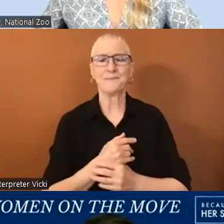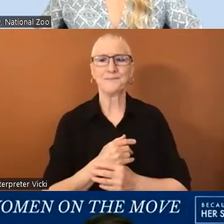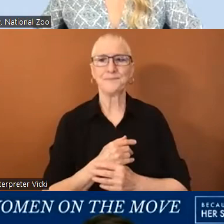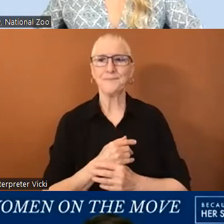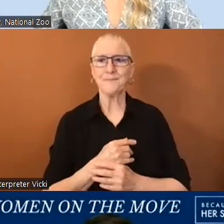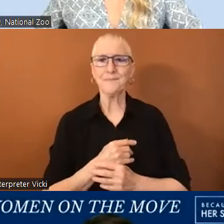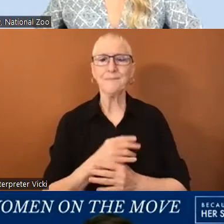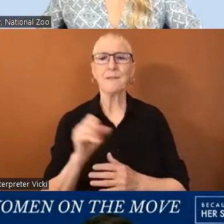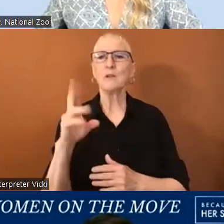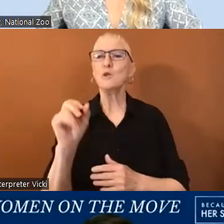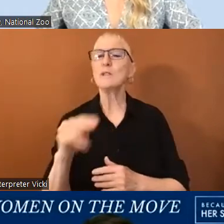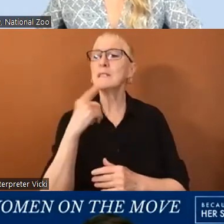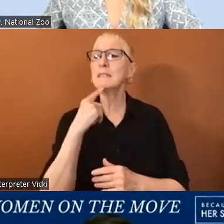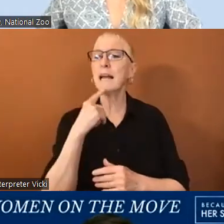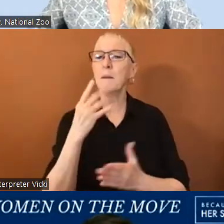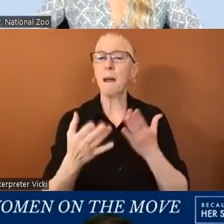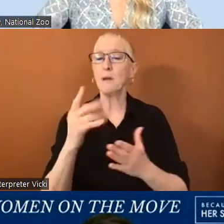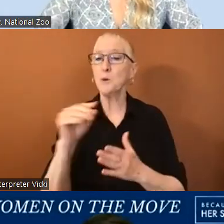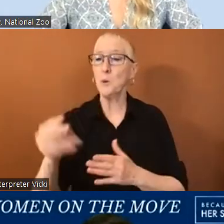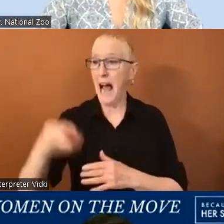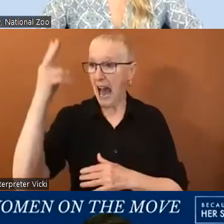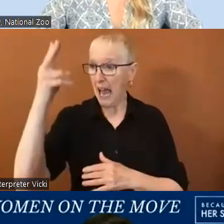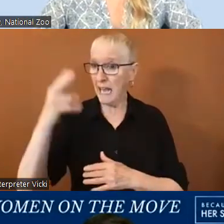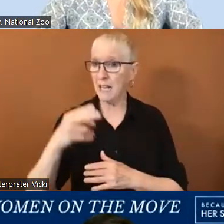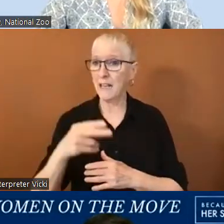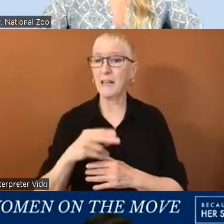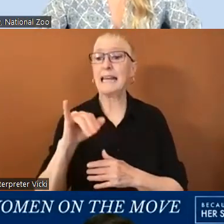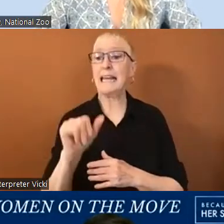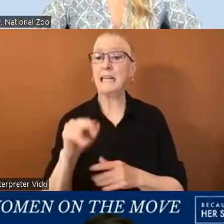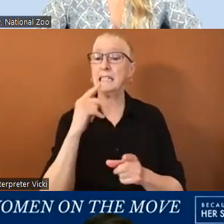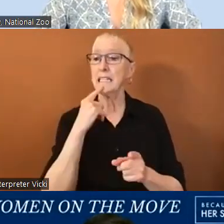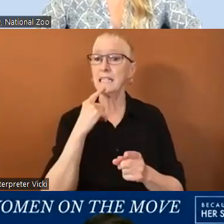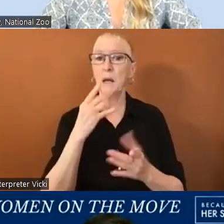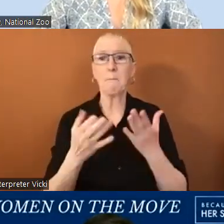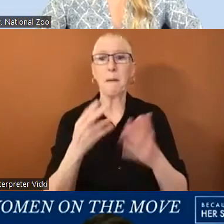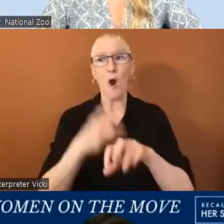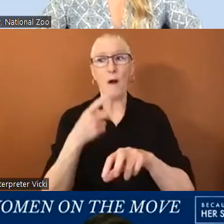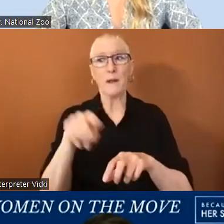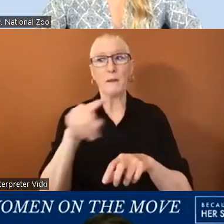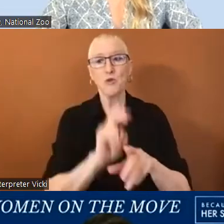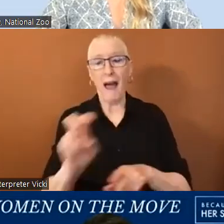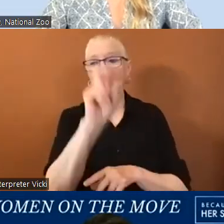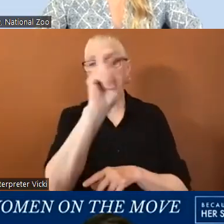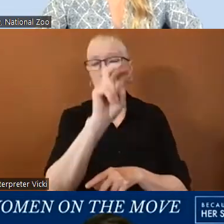Susan says it might be too high. Ian says it might be difficult for them to travel. Too high to jump over.